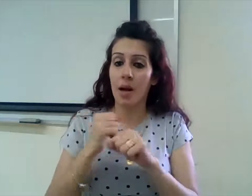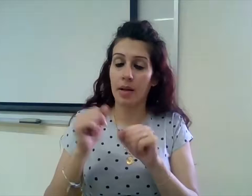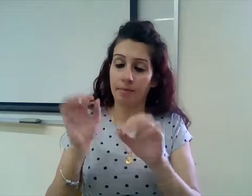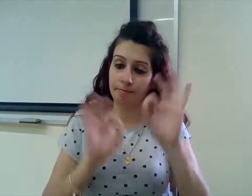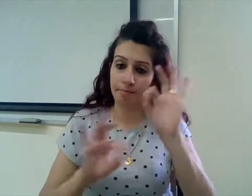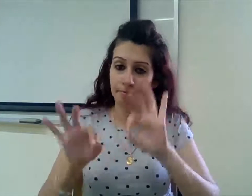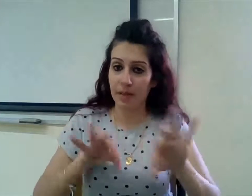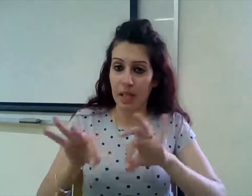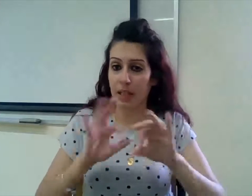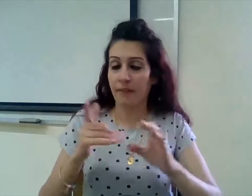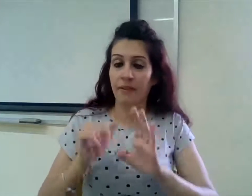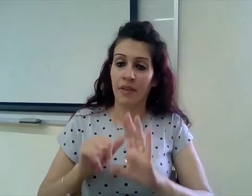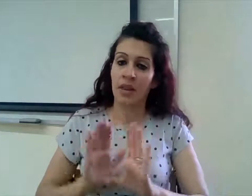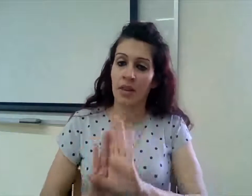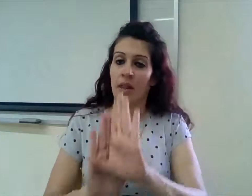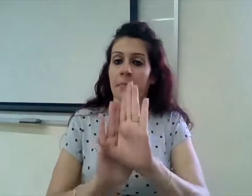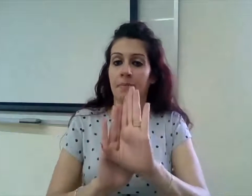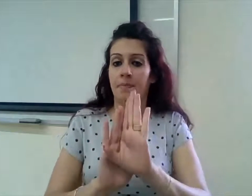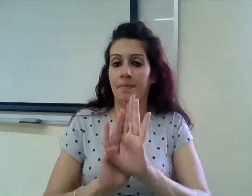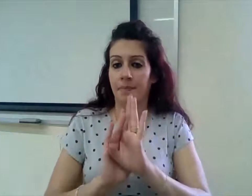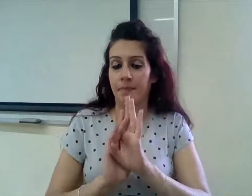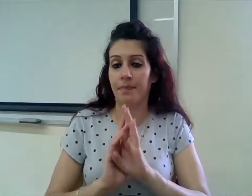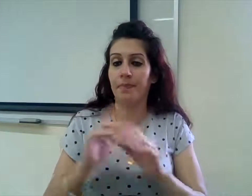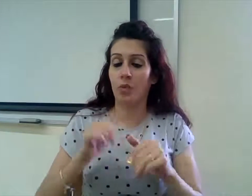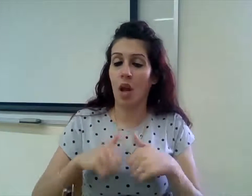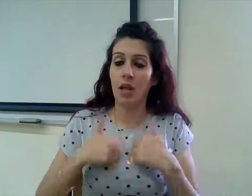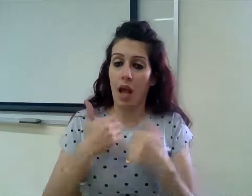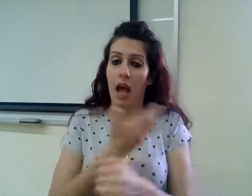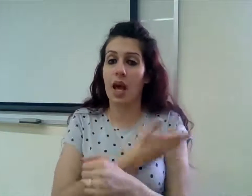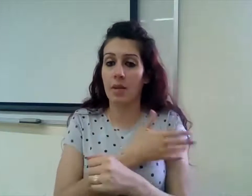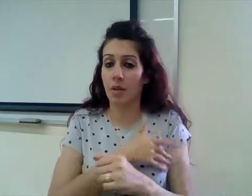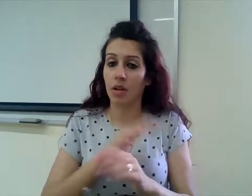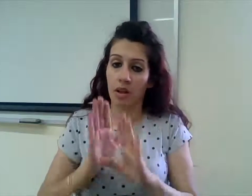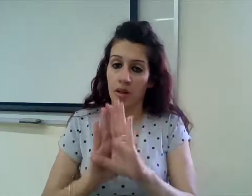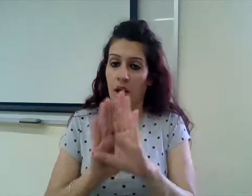inclusive community action covered 19 March and very excited to learn more